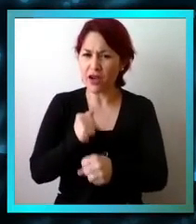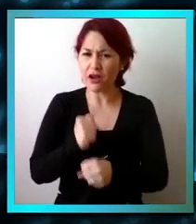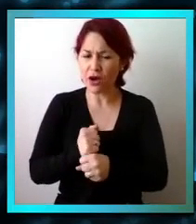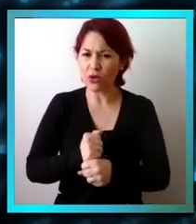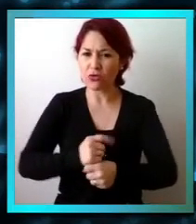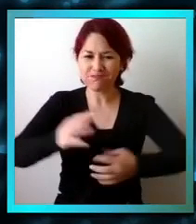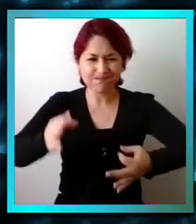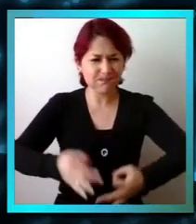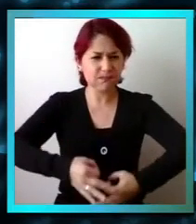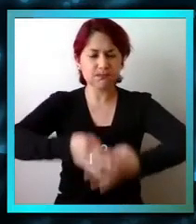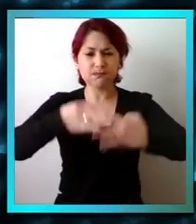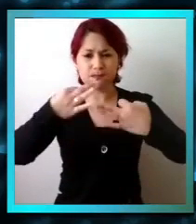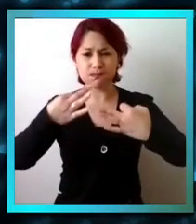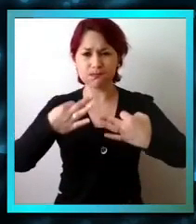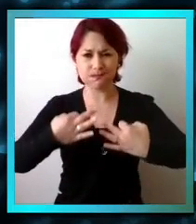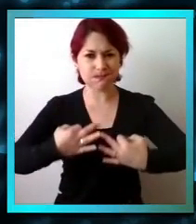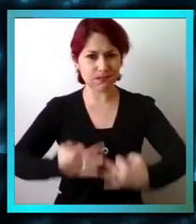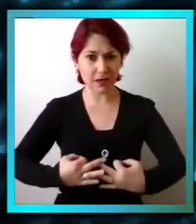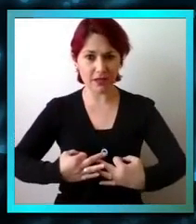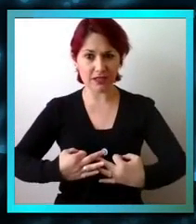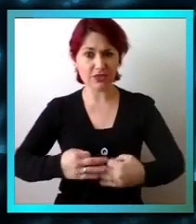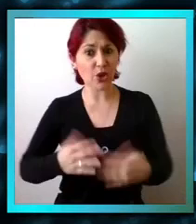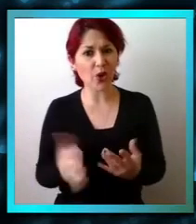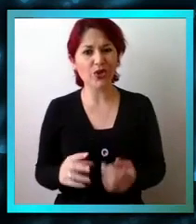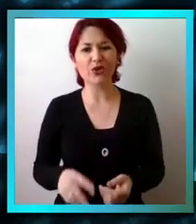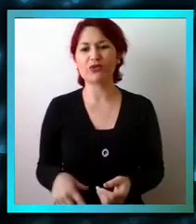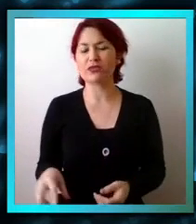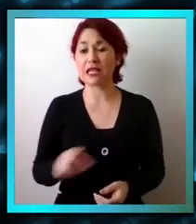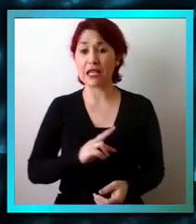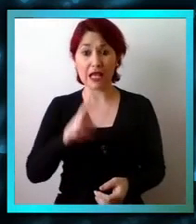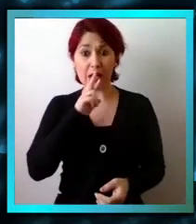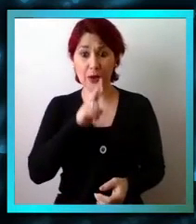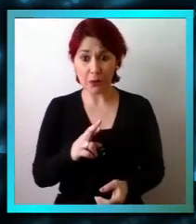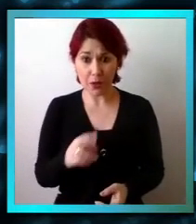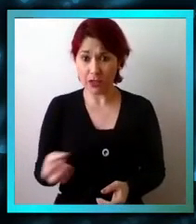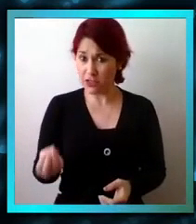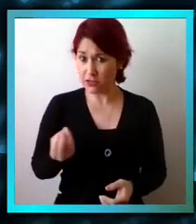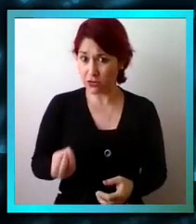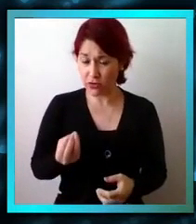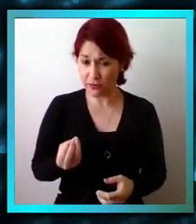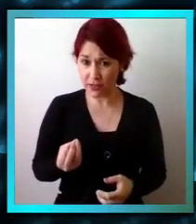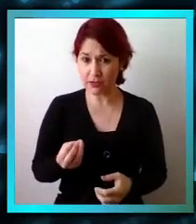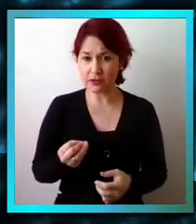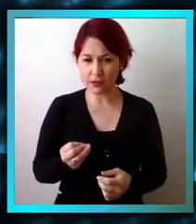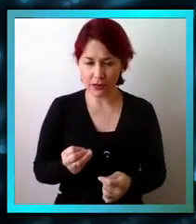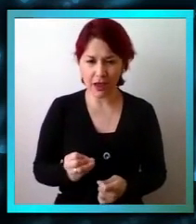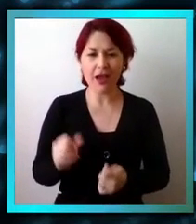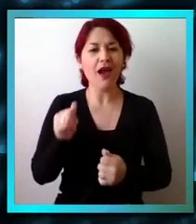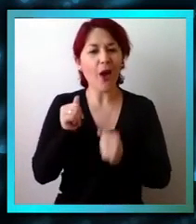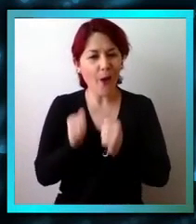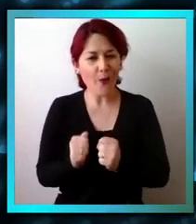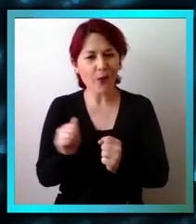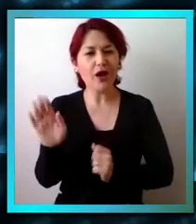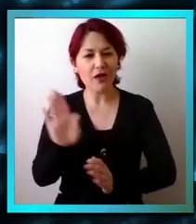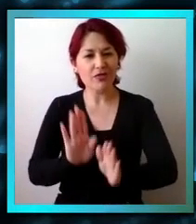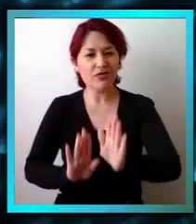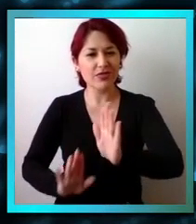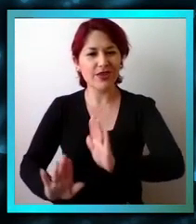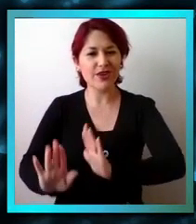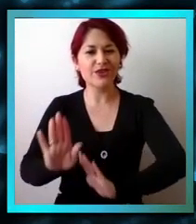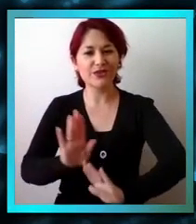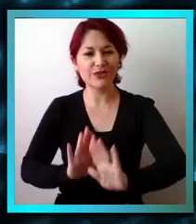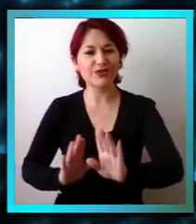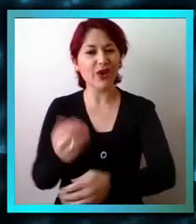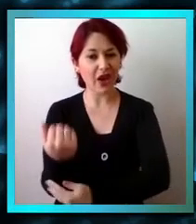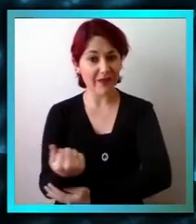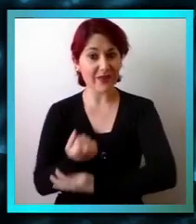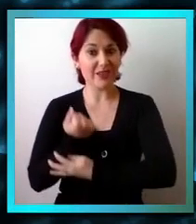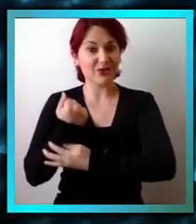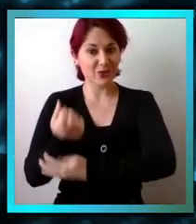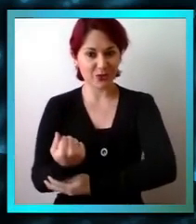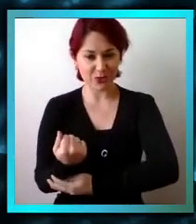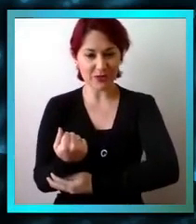and we can protect the scada system with this solution but unfortunately in many cases their